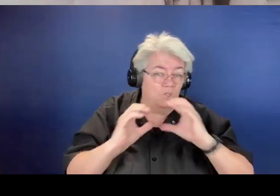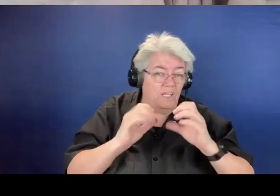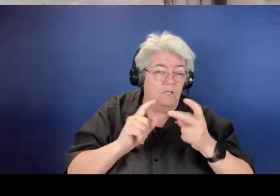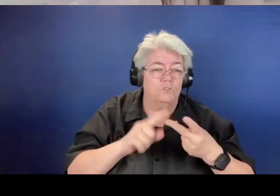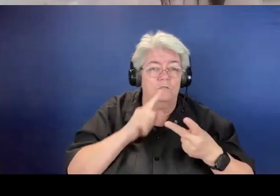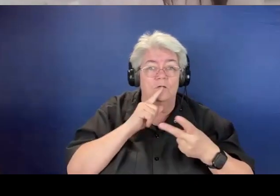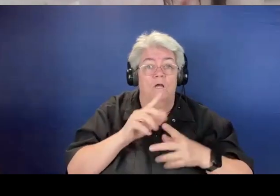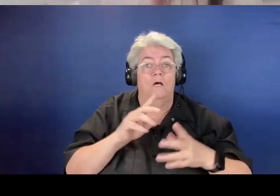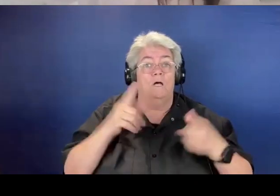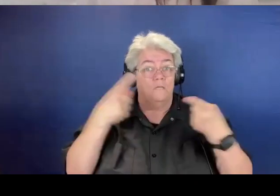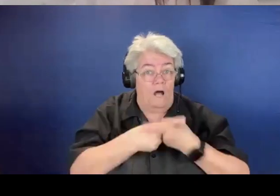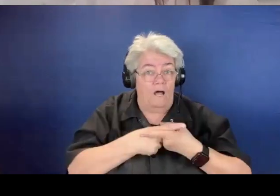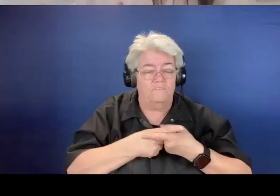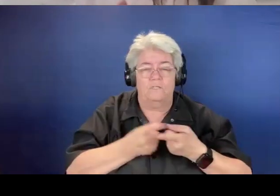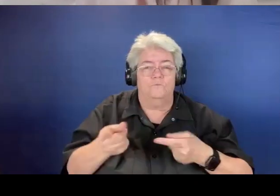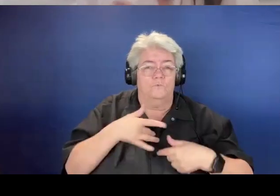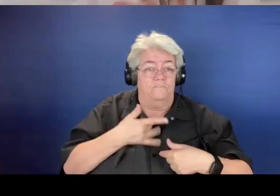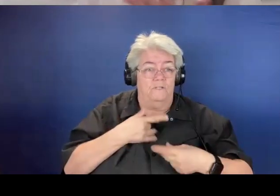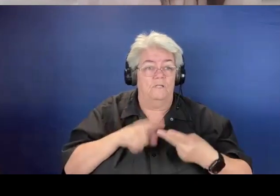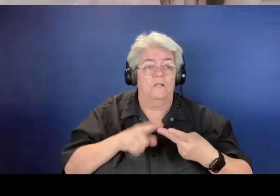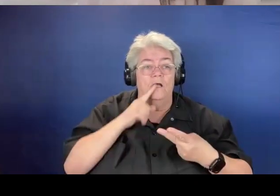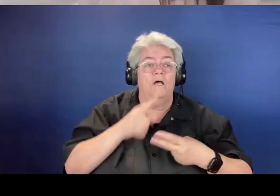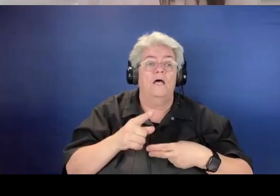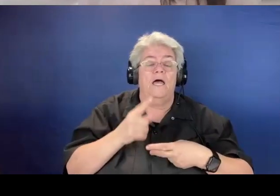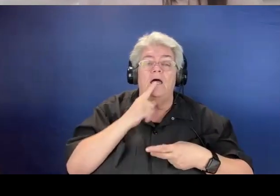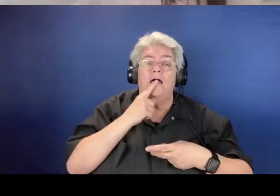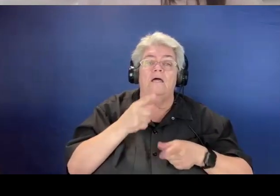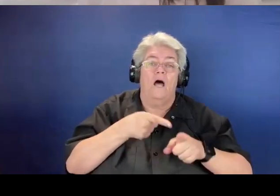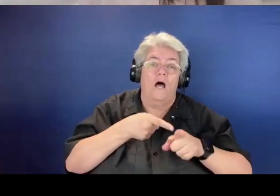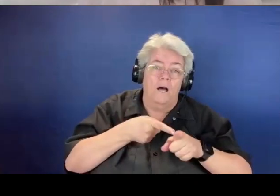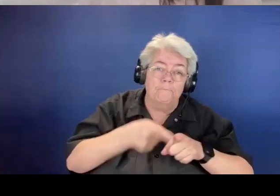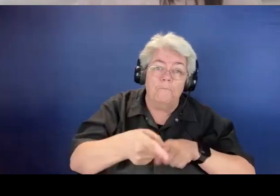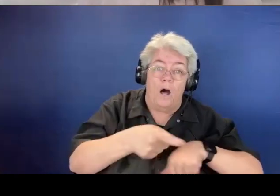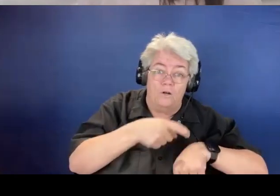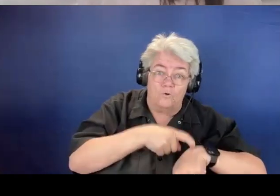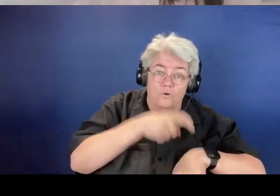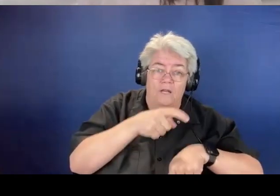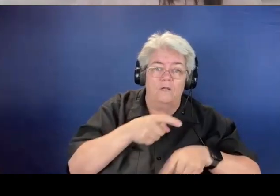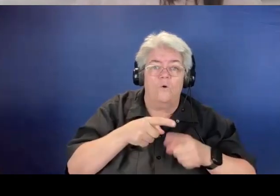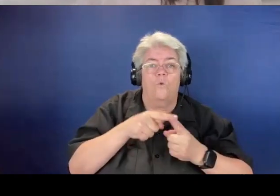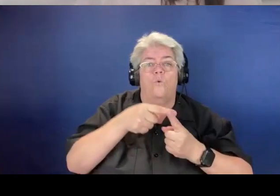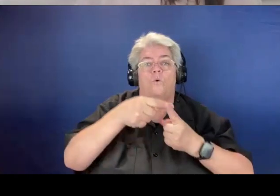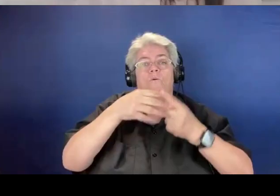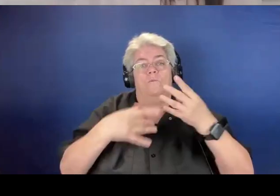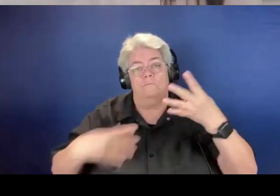So monochronic versus polychronic time relates to how cultures perceive and manage time.